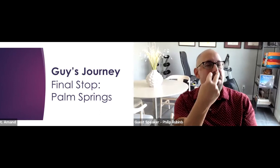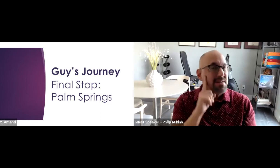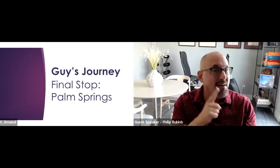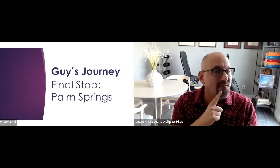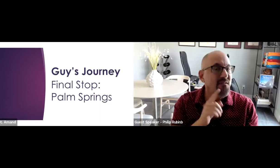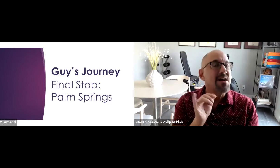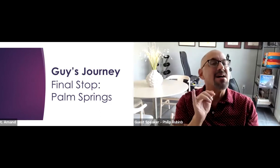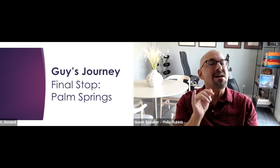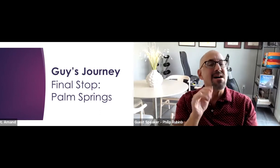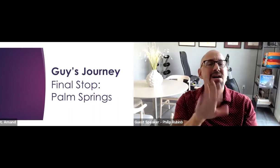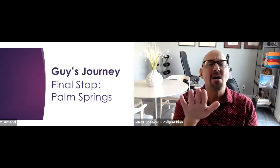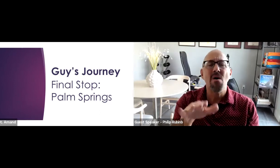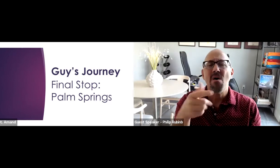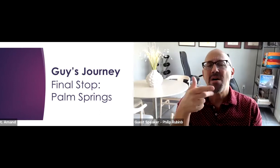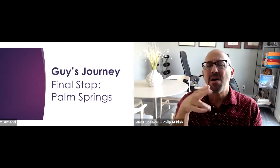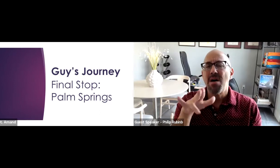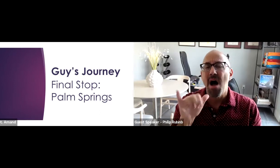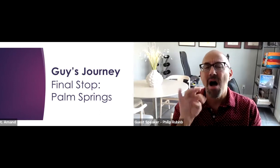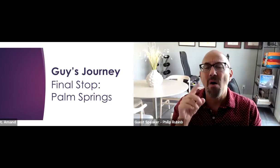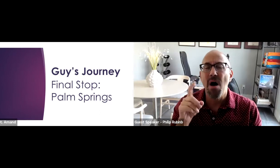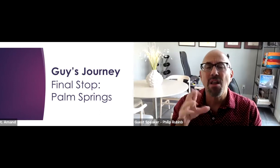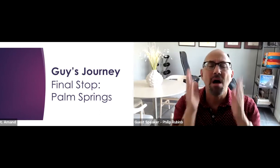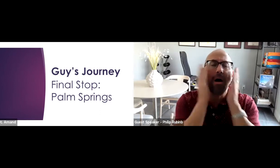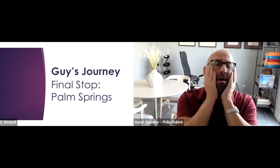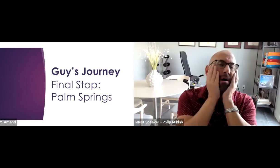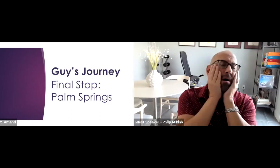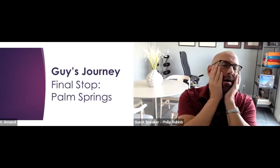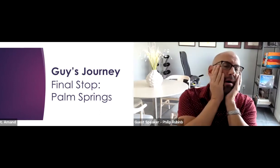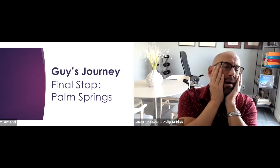but he said, "Oh, you're Deaf.